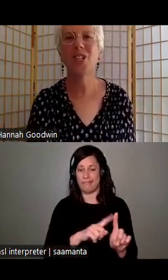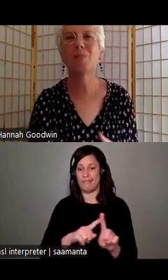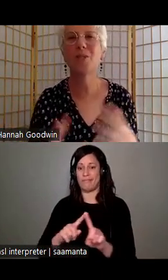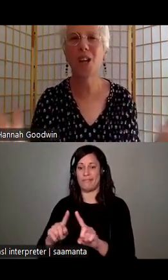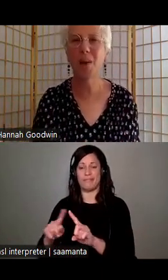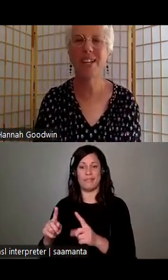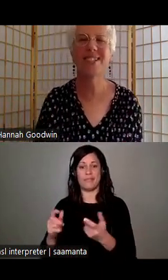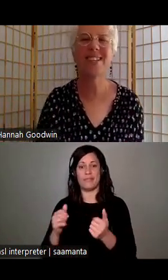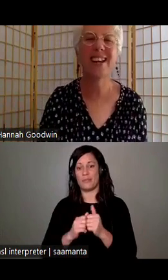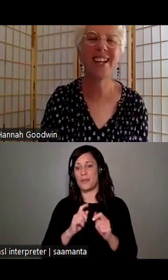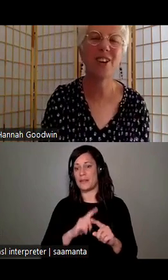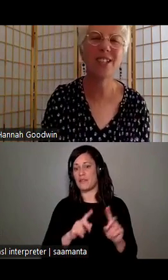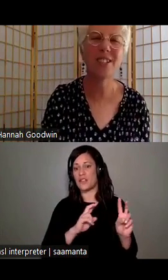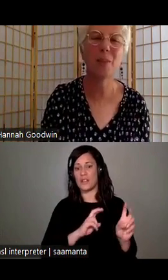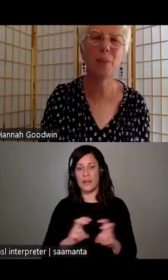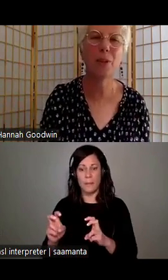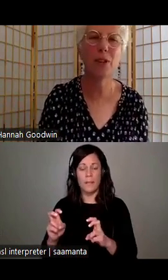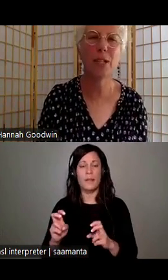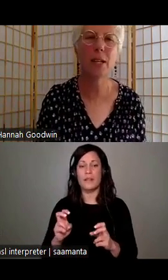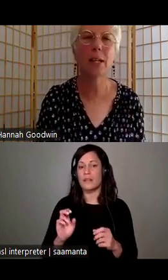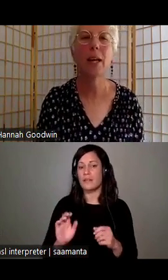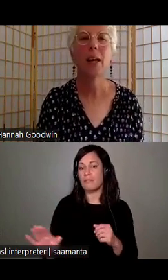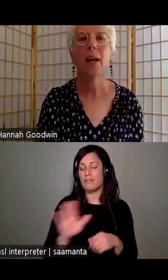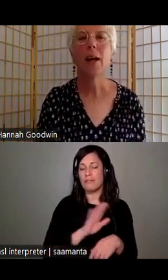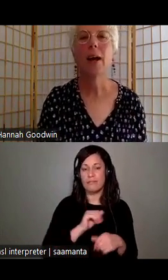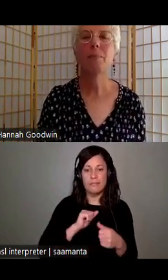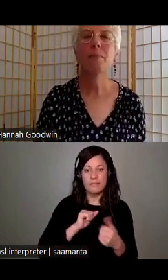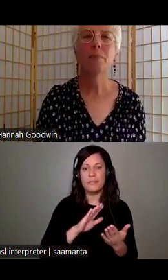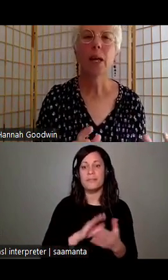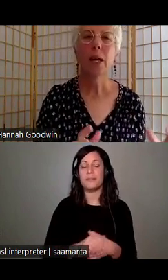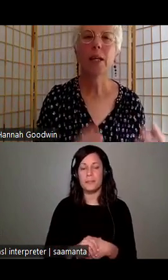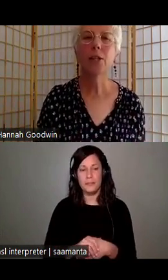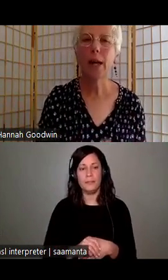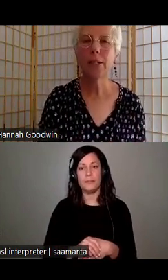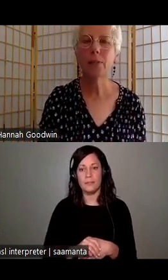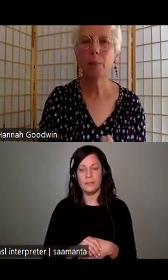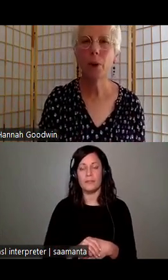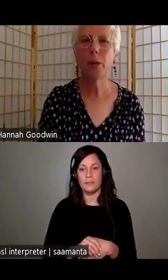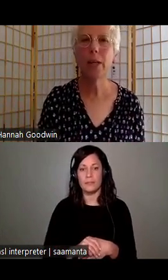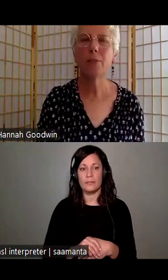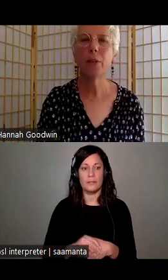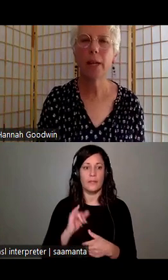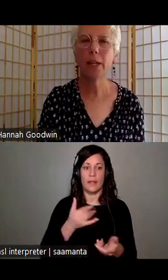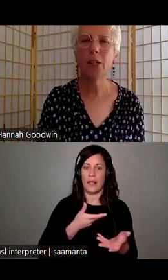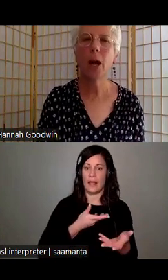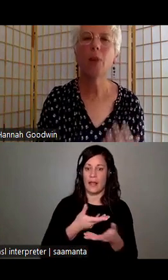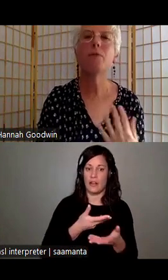In terms of topics and areas that people are addressing. The interactive component for lightning talk